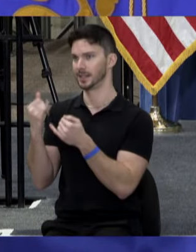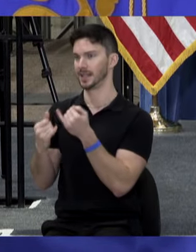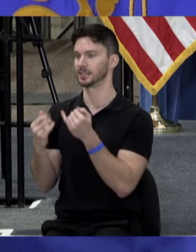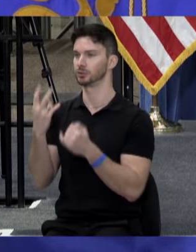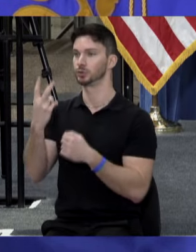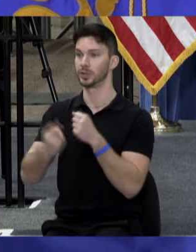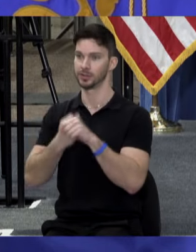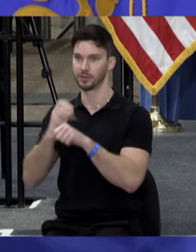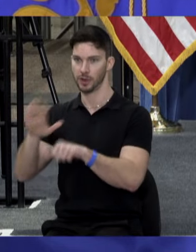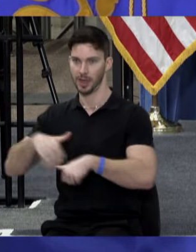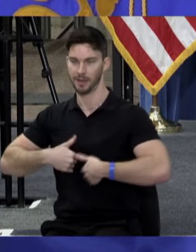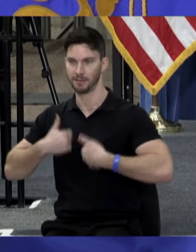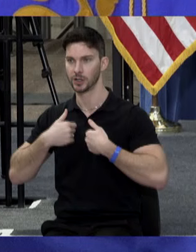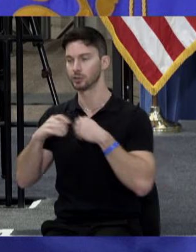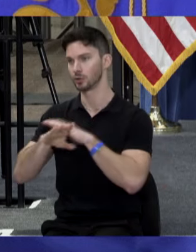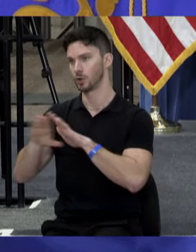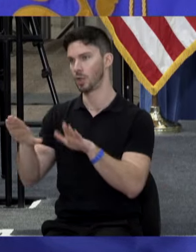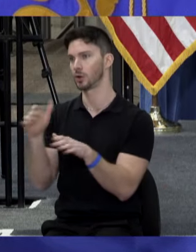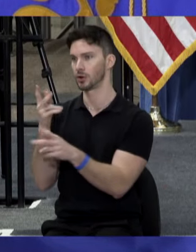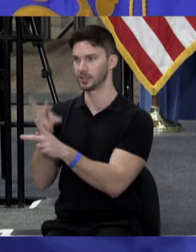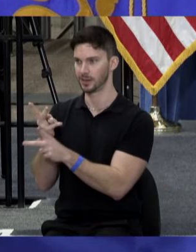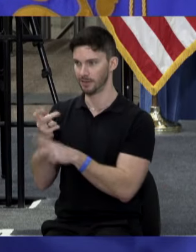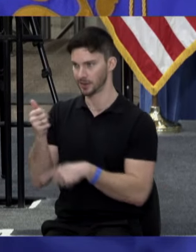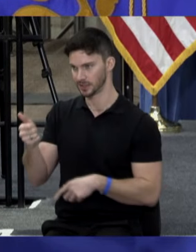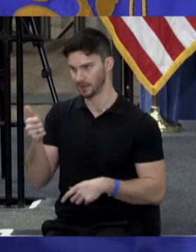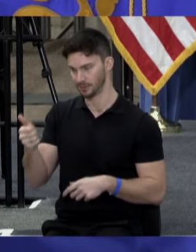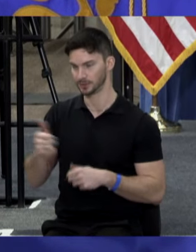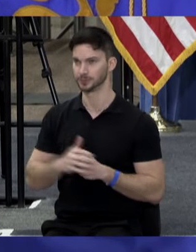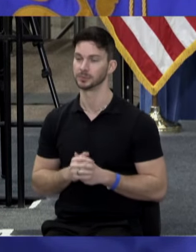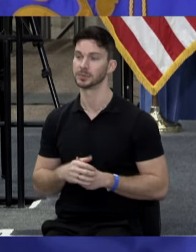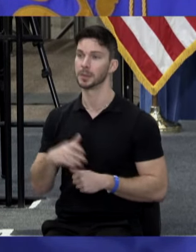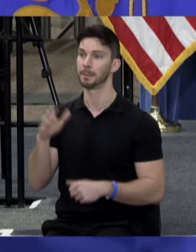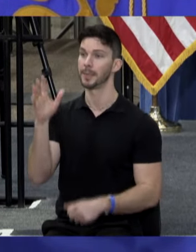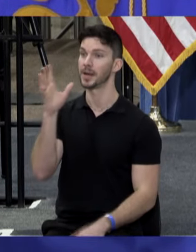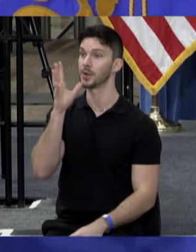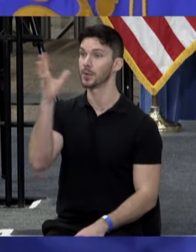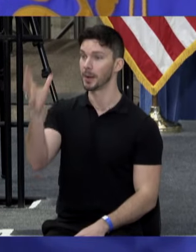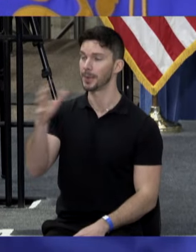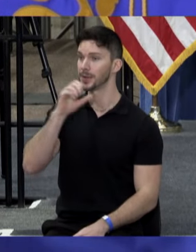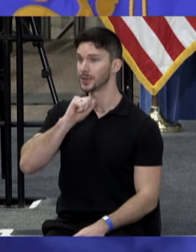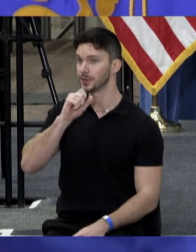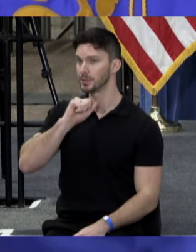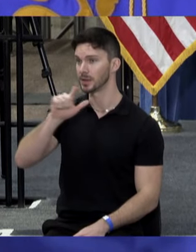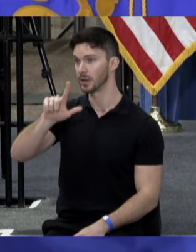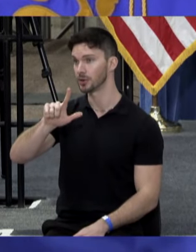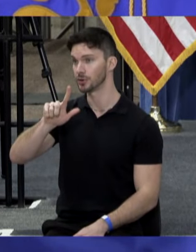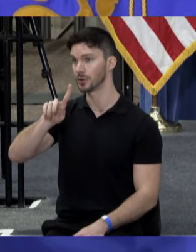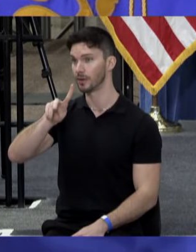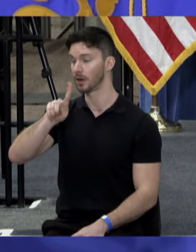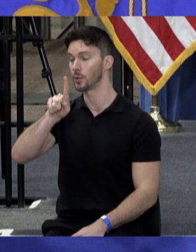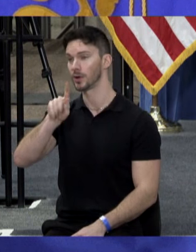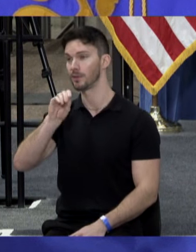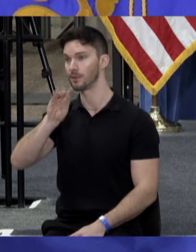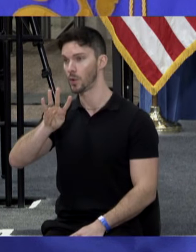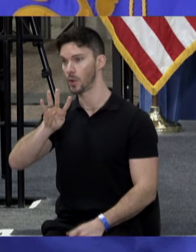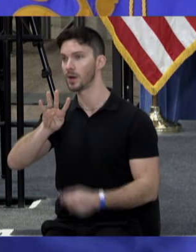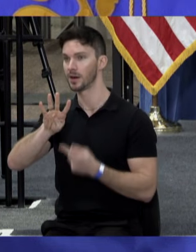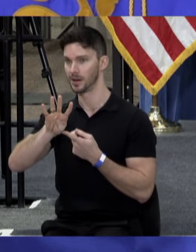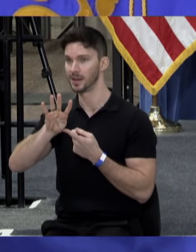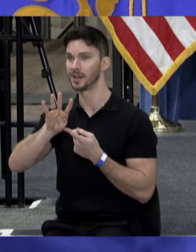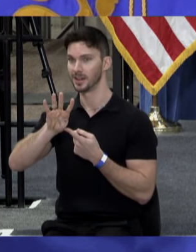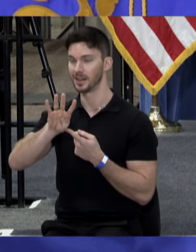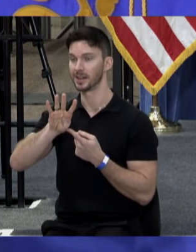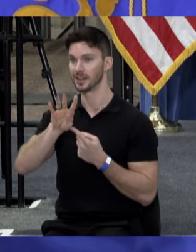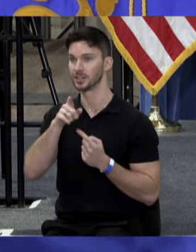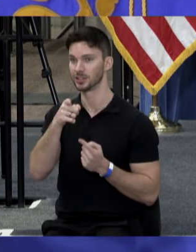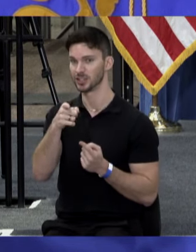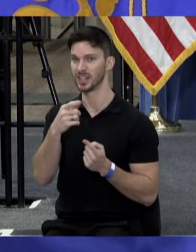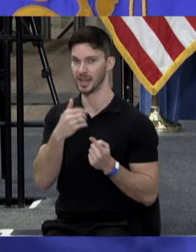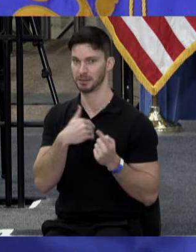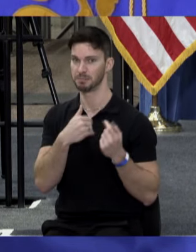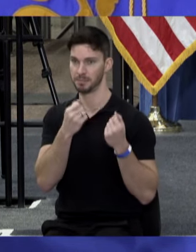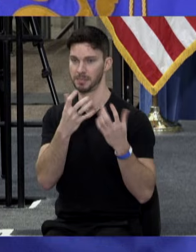herself. My grandmother who lived to be 104. And had many years when she needed extra help,